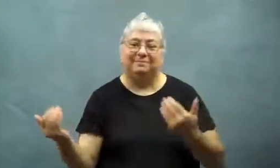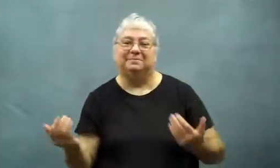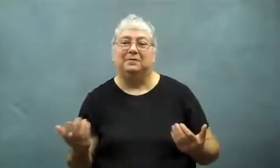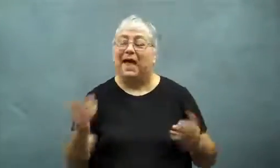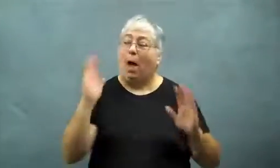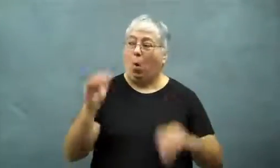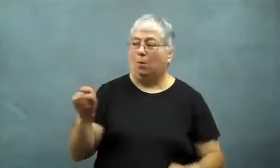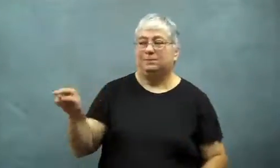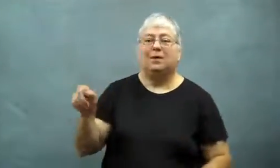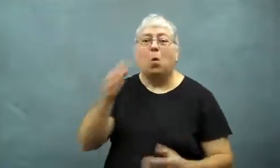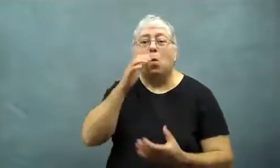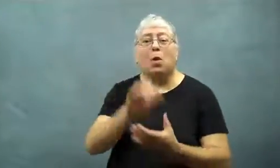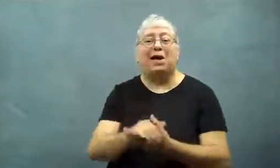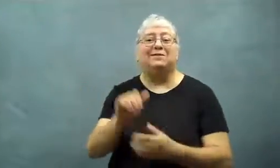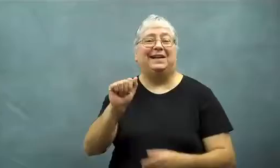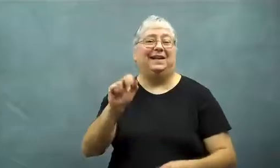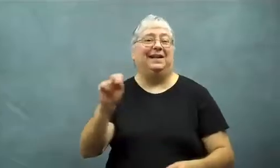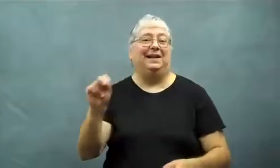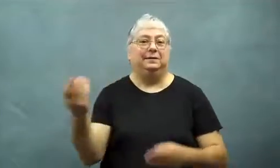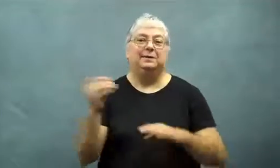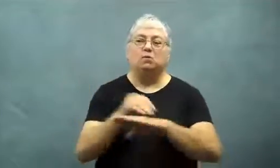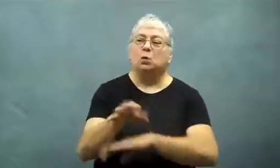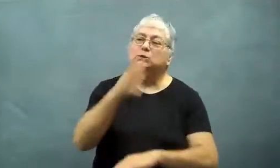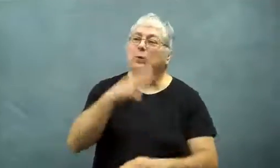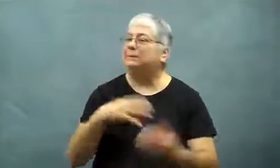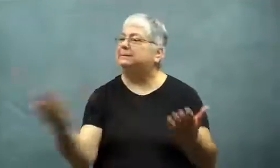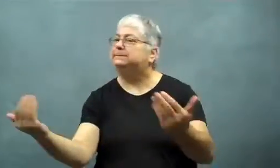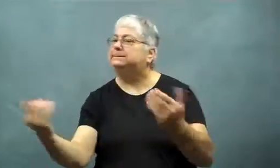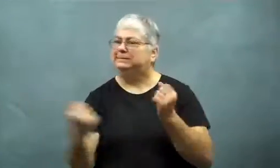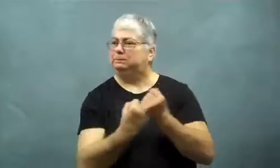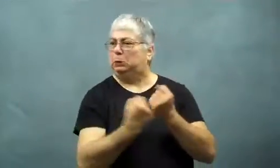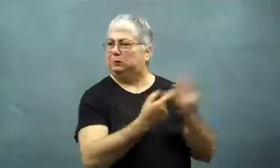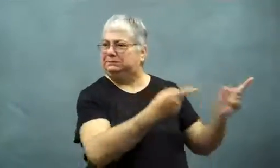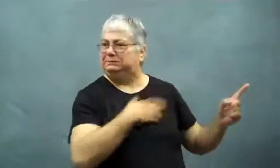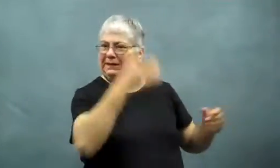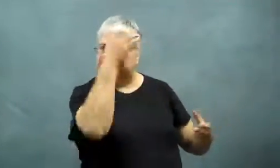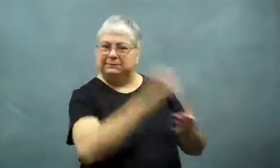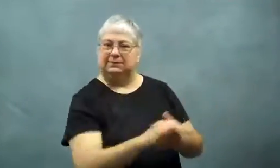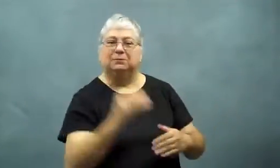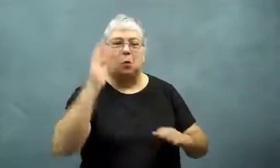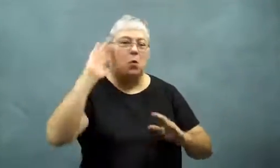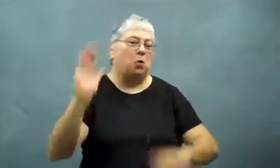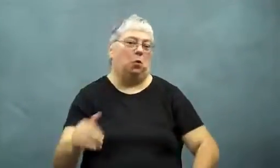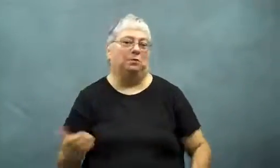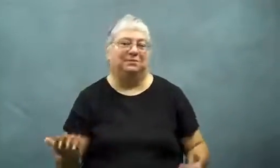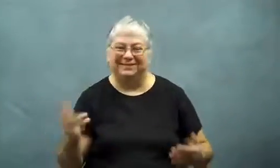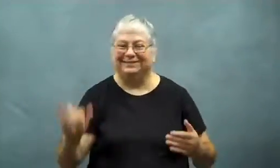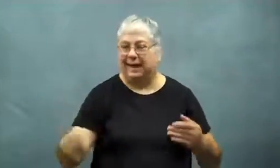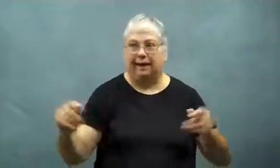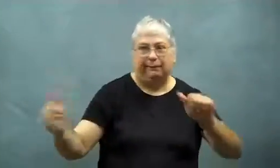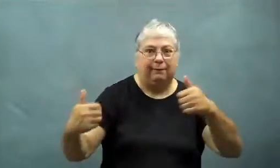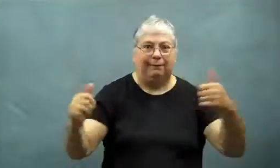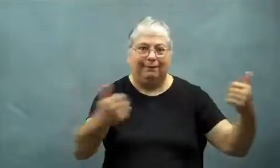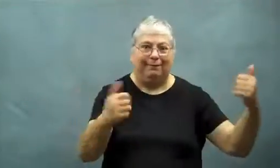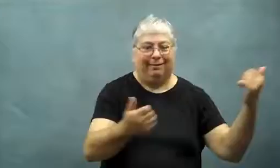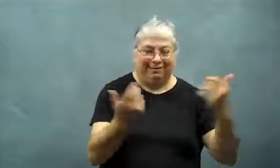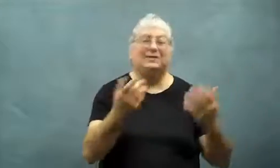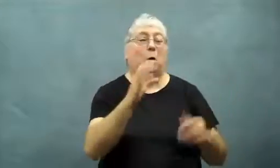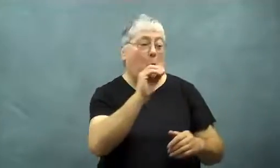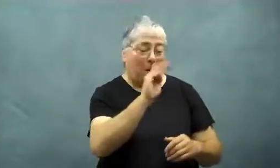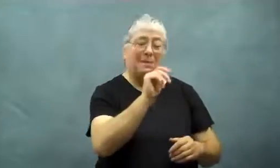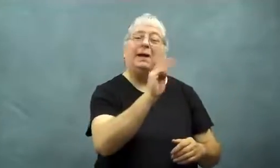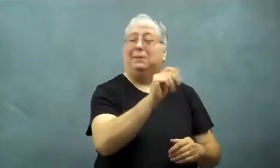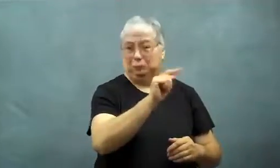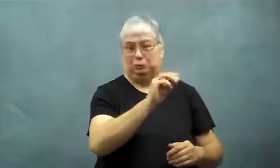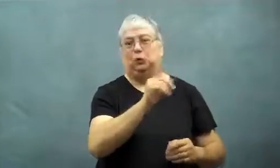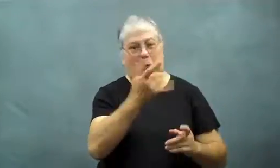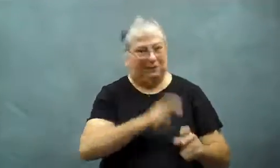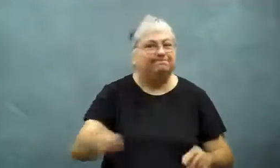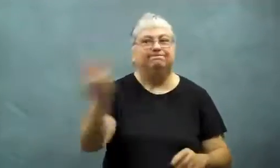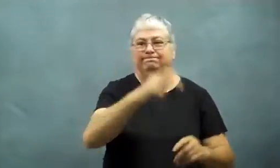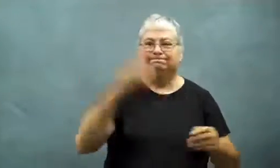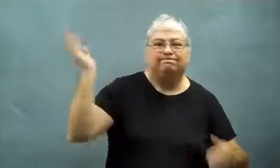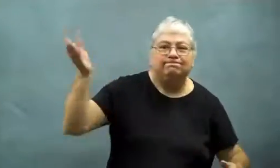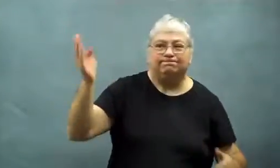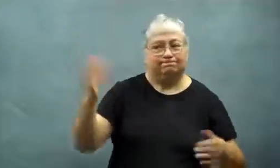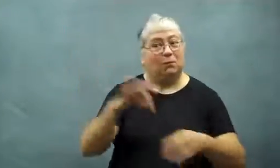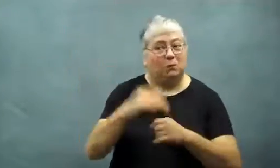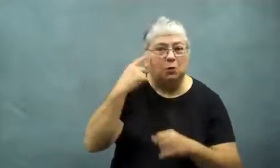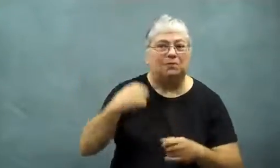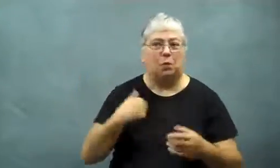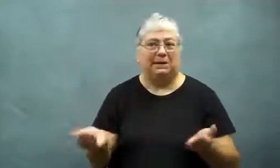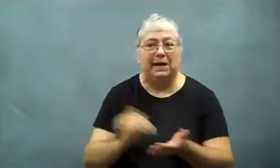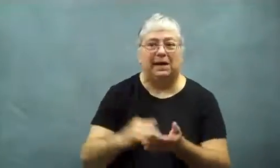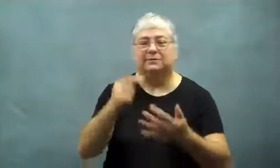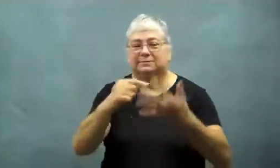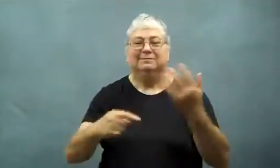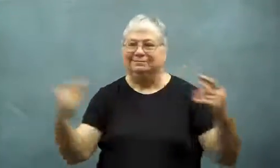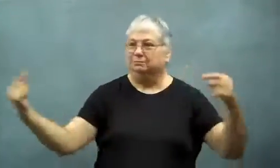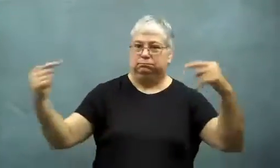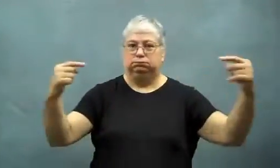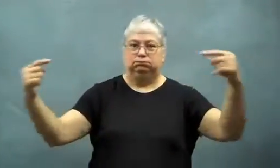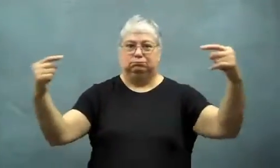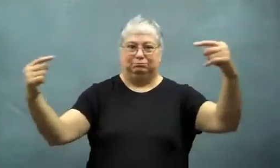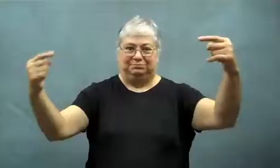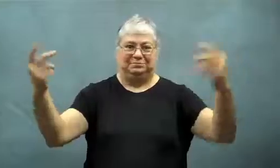They hope his wife Ann can influence the female vote to choose him.